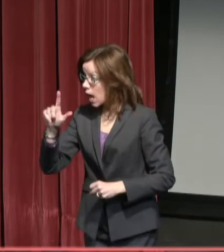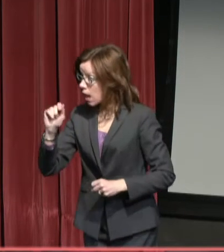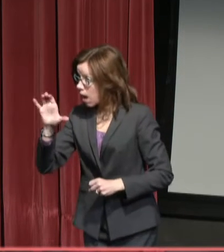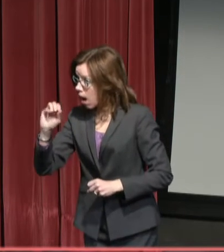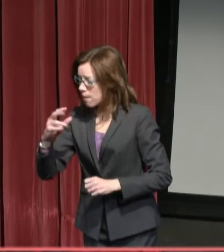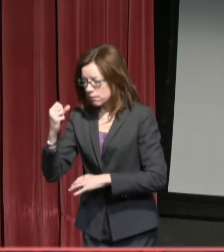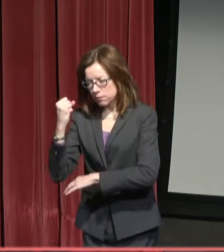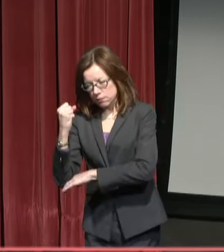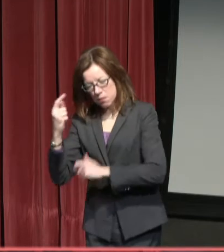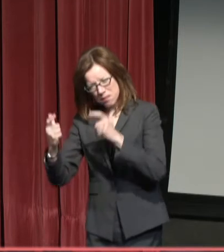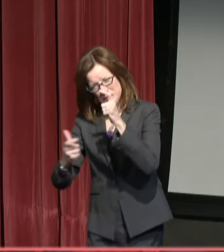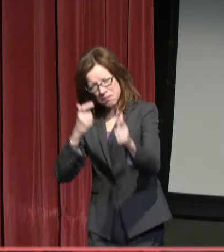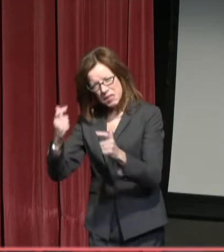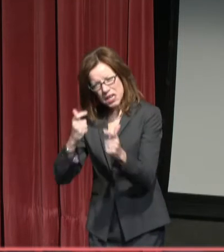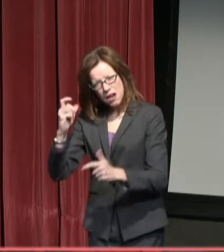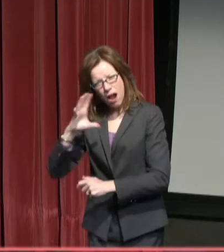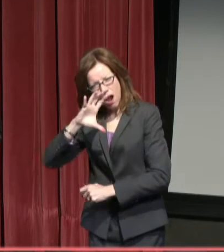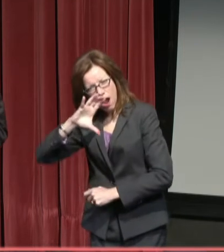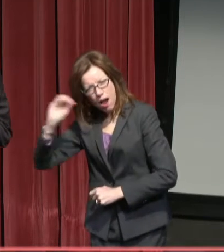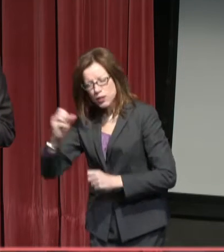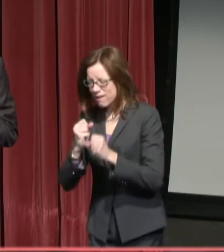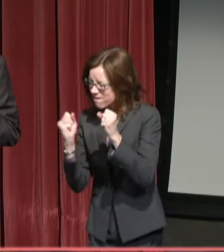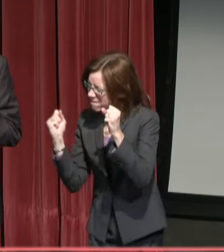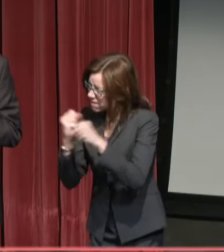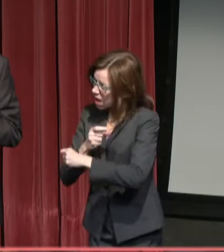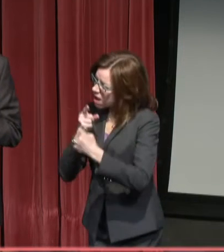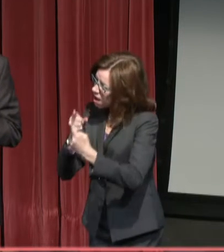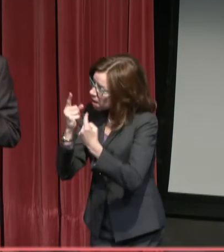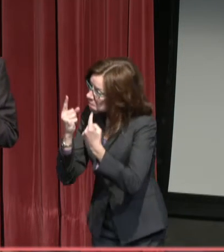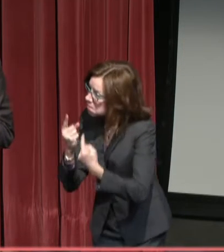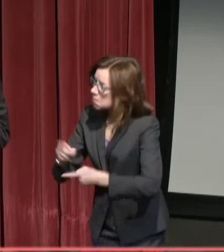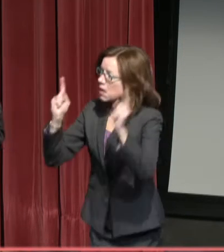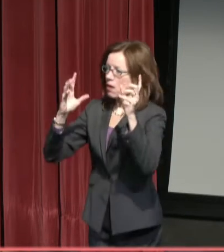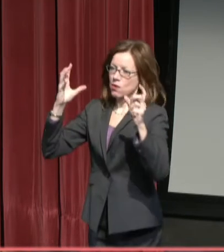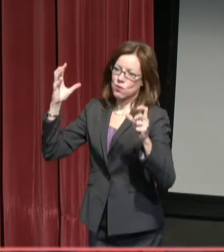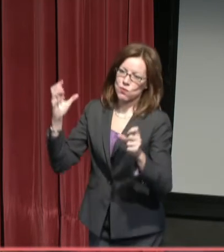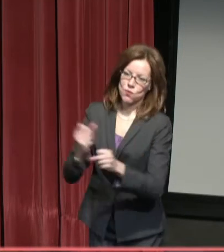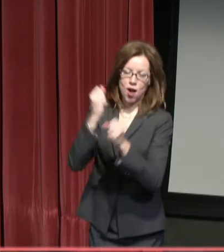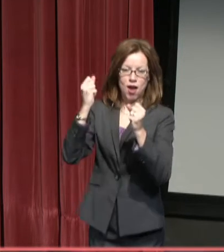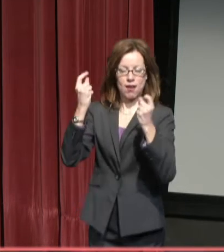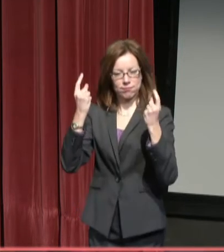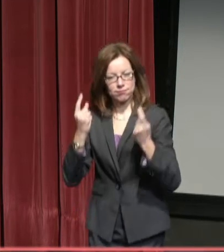for five long years and she eventually won this battle and they gave the Deaf people